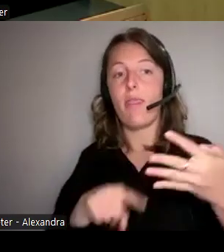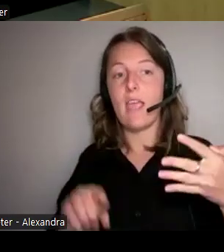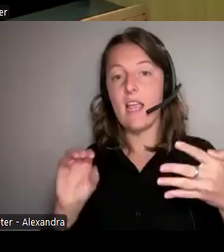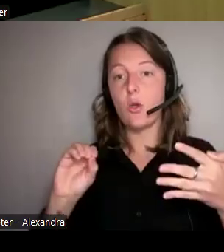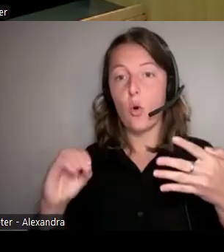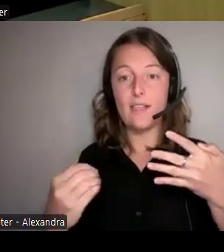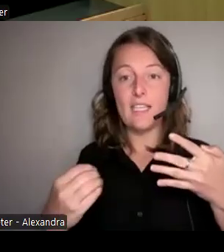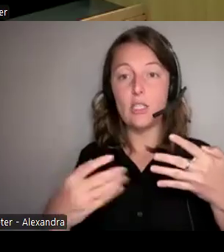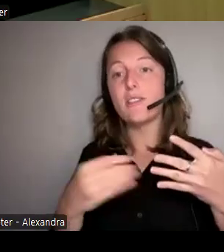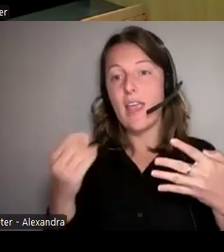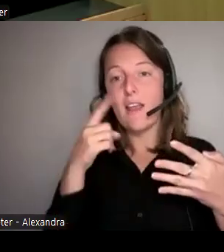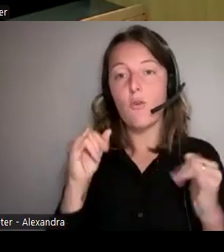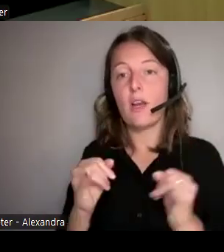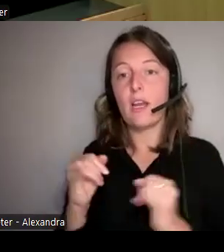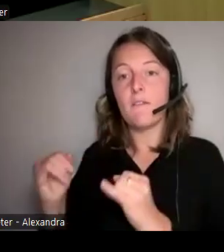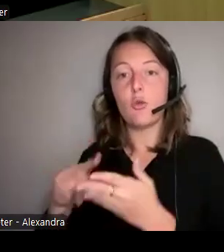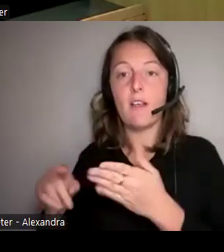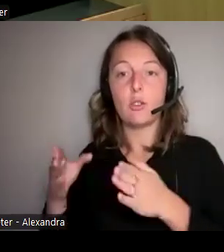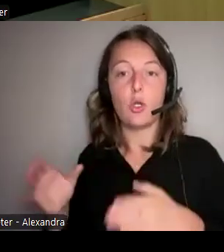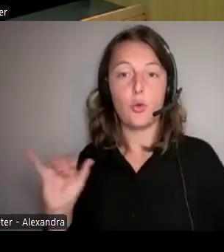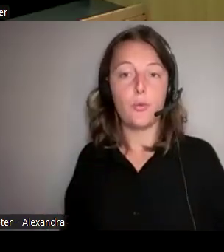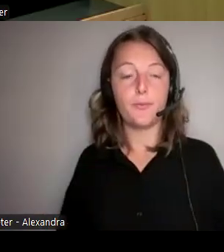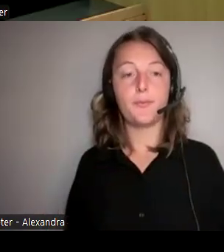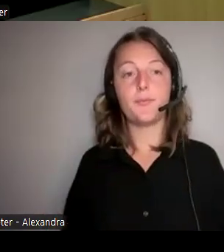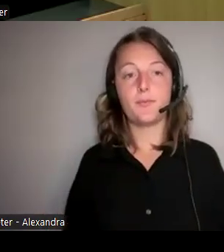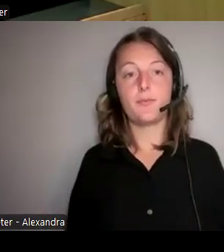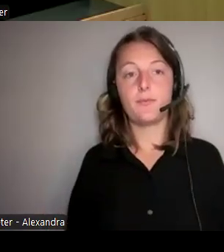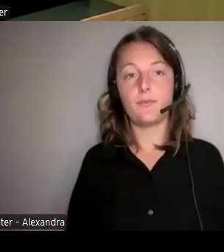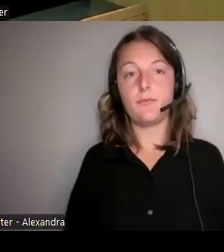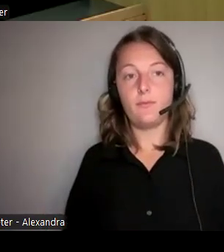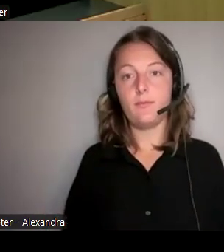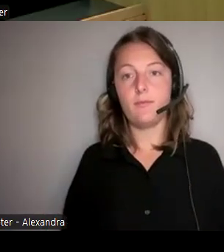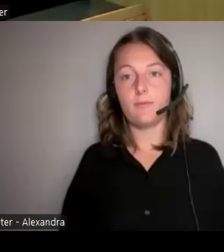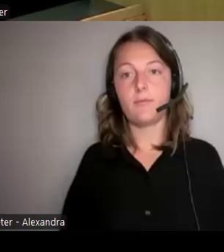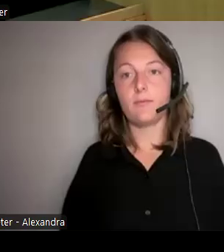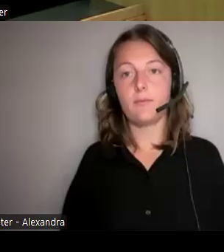as well as to ini individual investigators. Um, I won't be talking that much about the